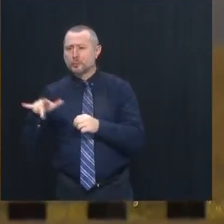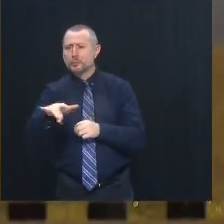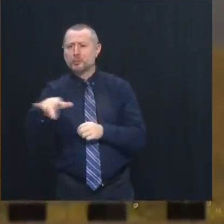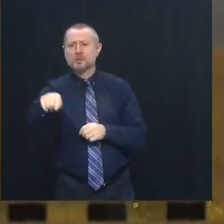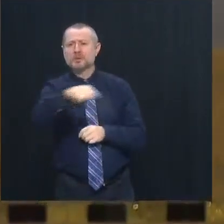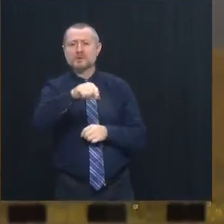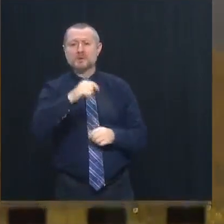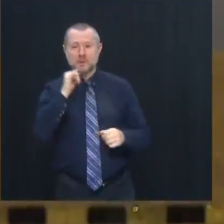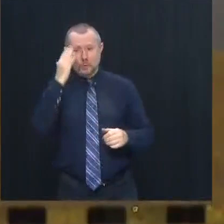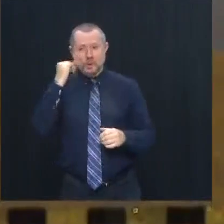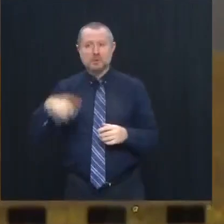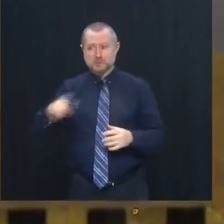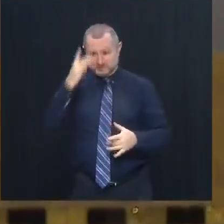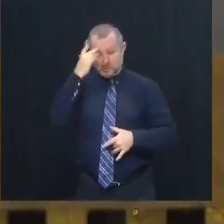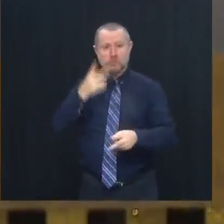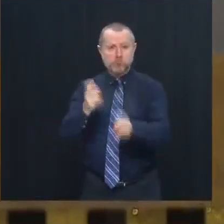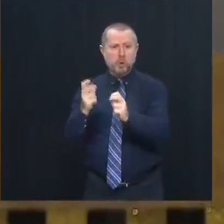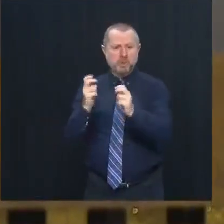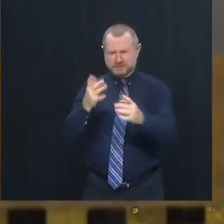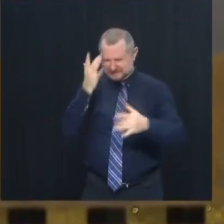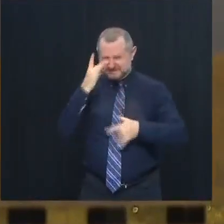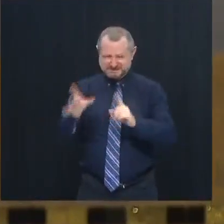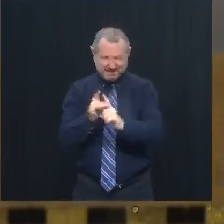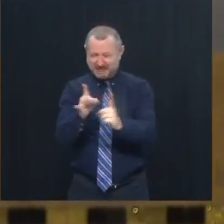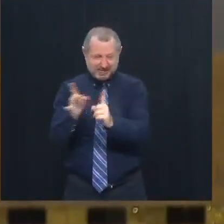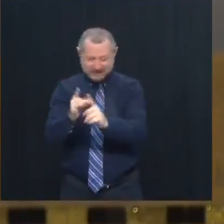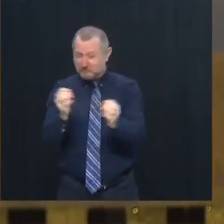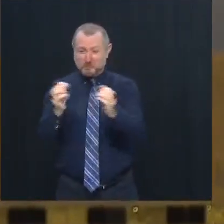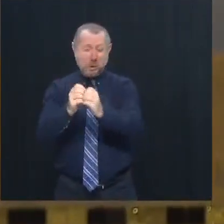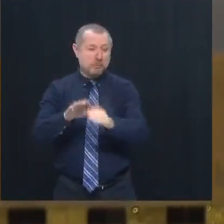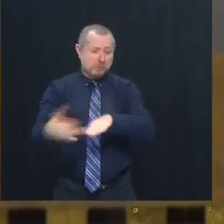THEIR COMMUNITIES ARE TOO OFTEN HEALTH CARE DESERTS.